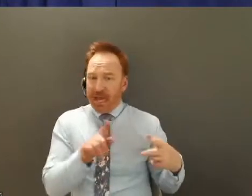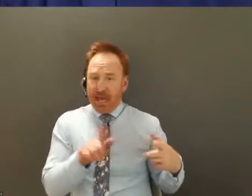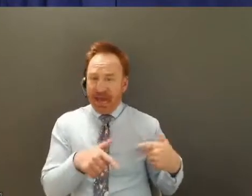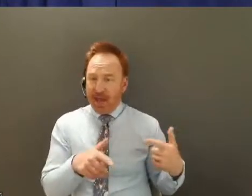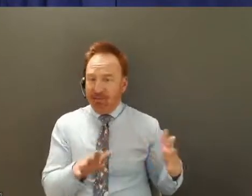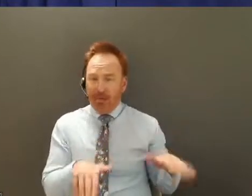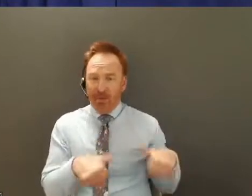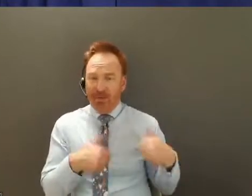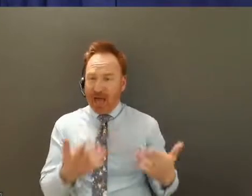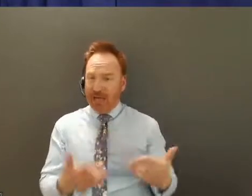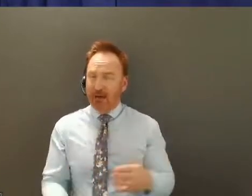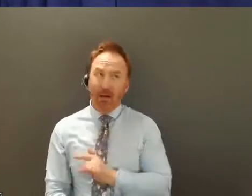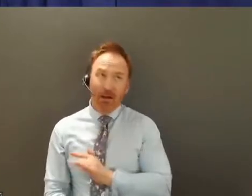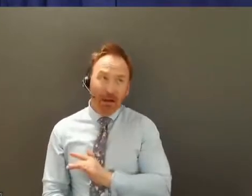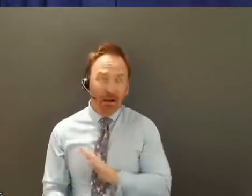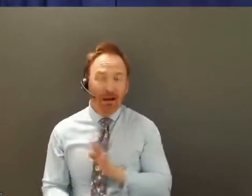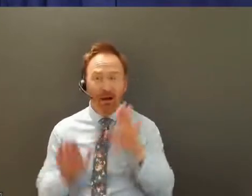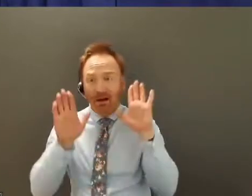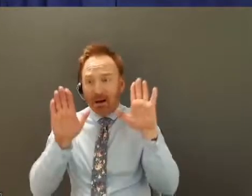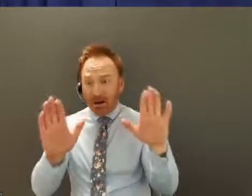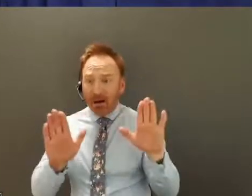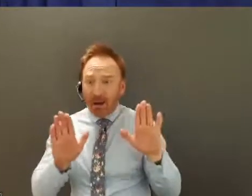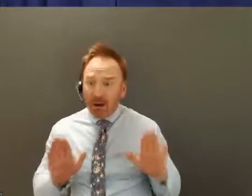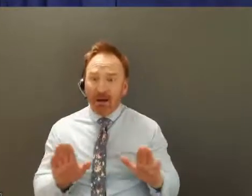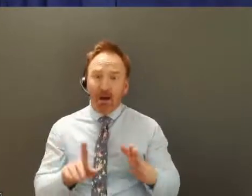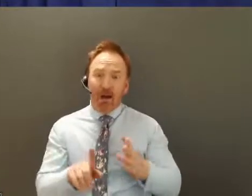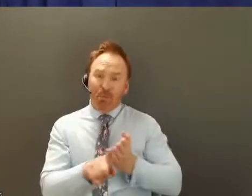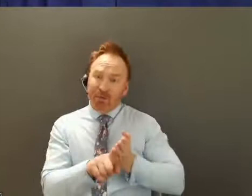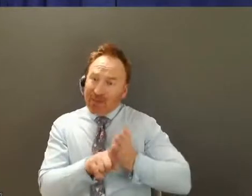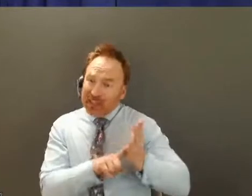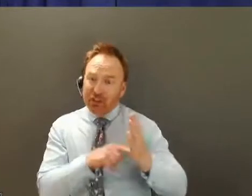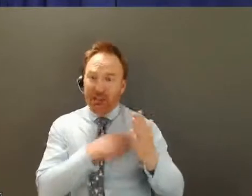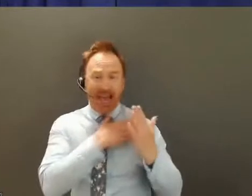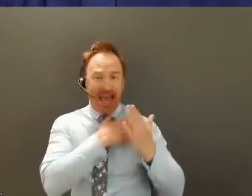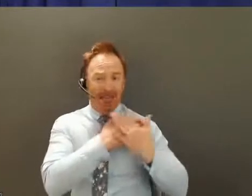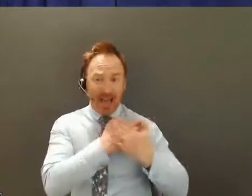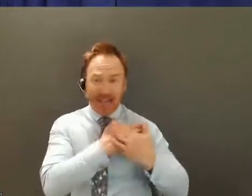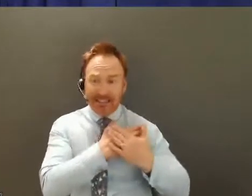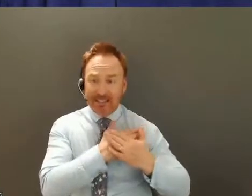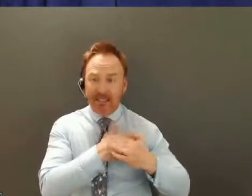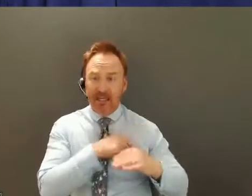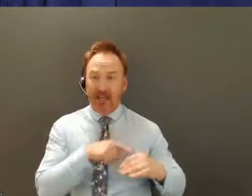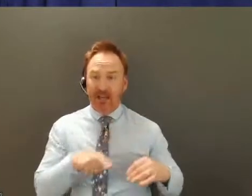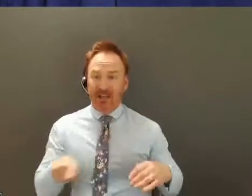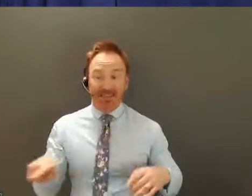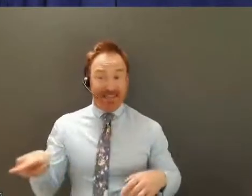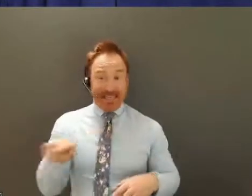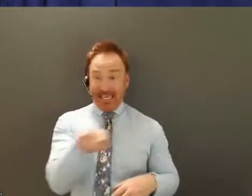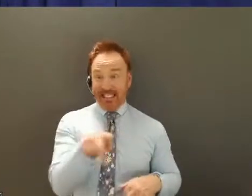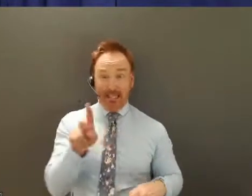have increased inspections and enforcement but you have said